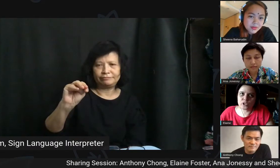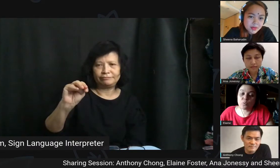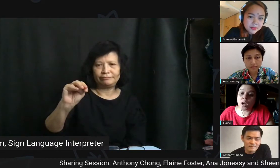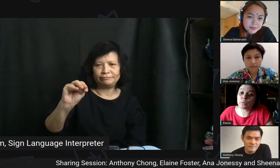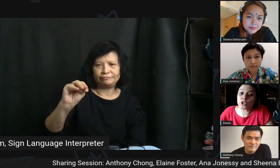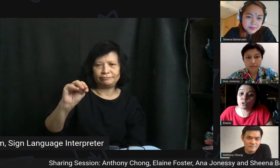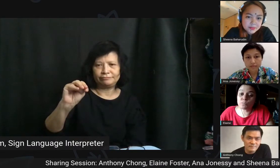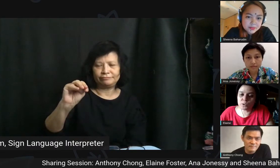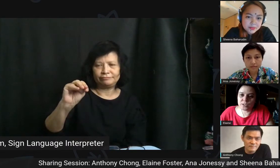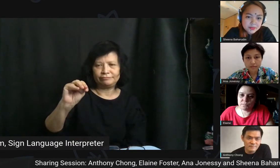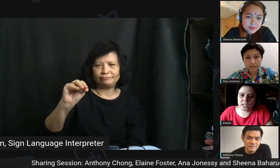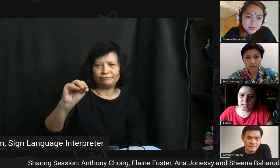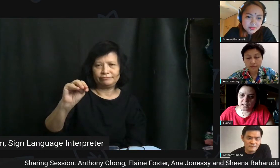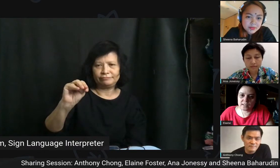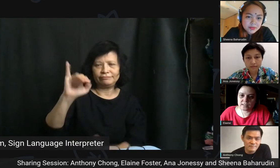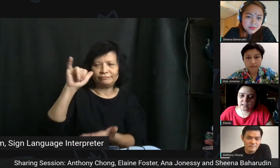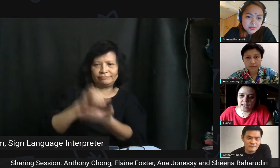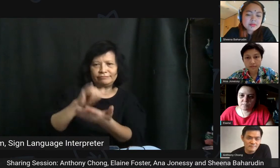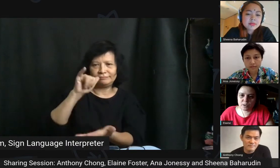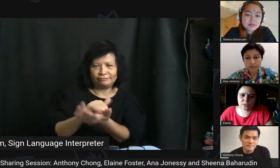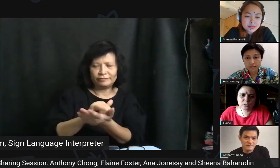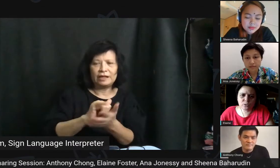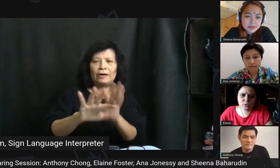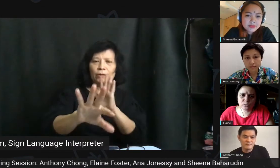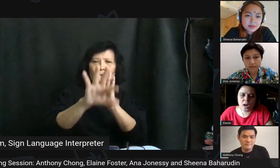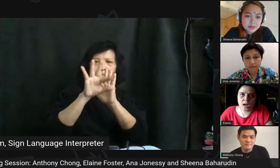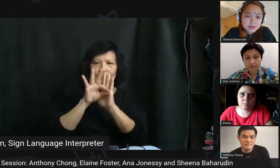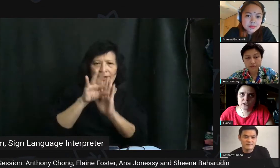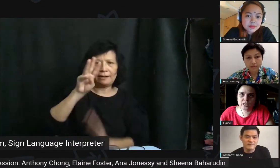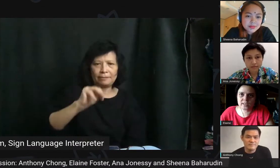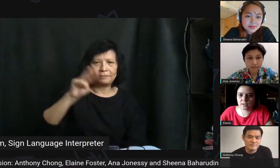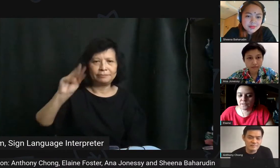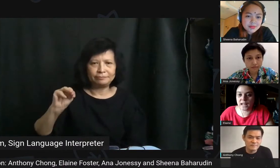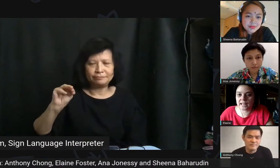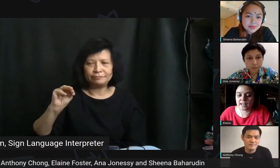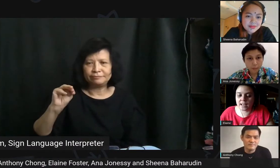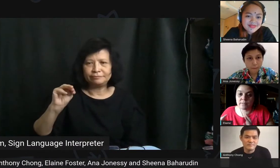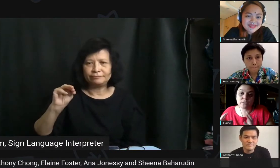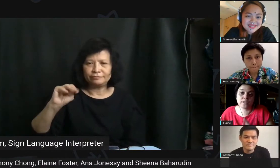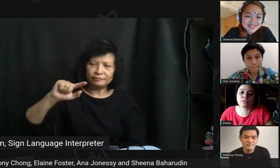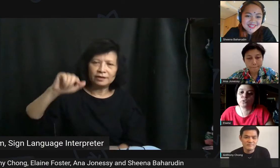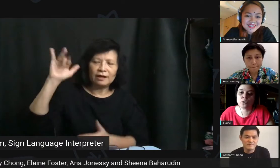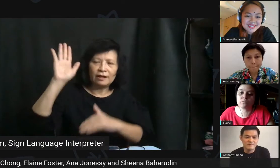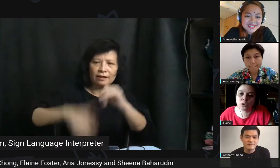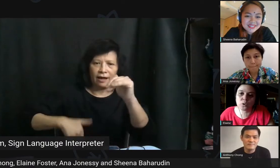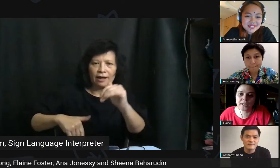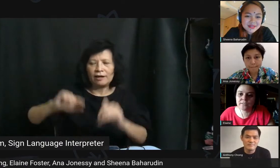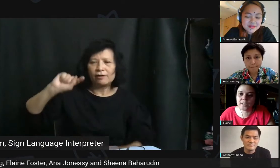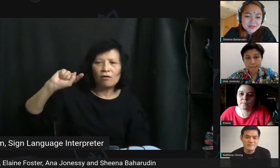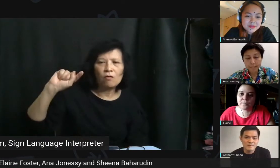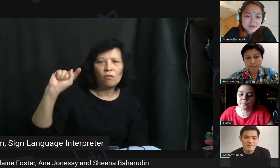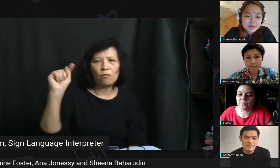Which is why we choose multimedia as opposed to just a flat image of his, a recording of him.